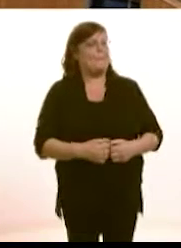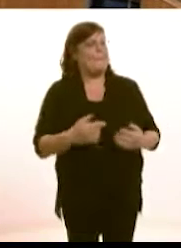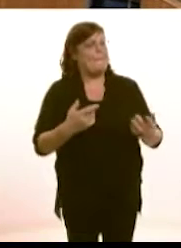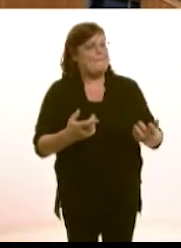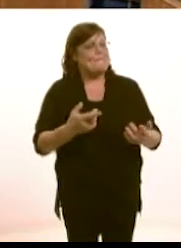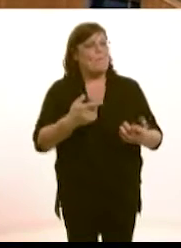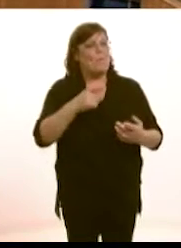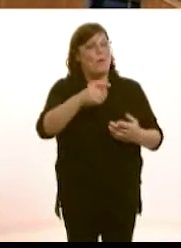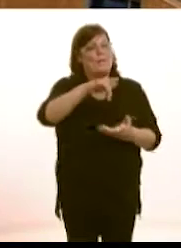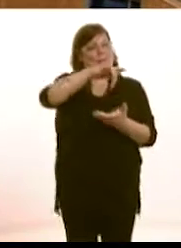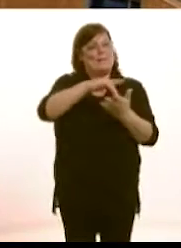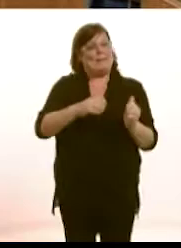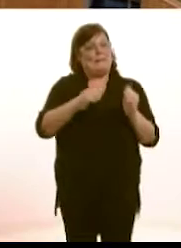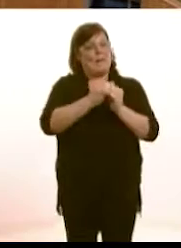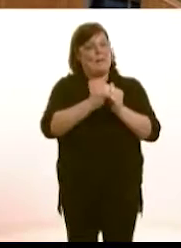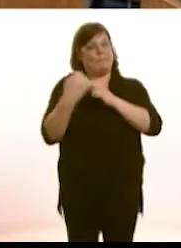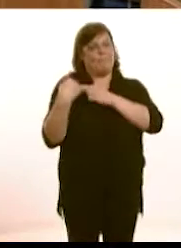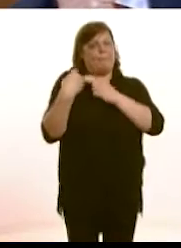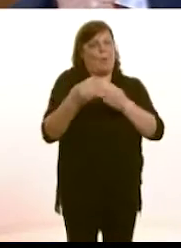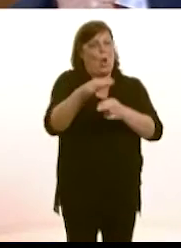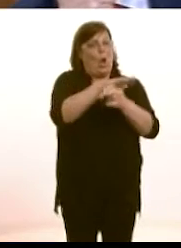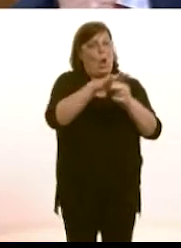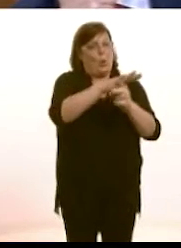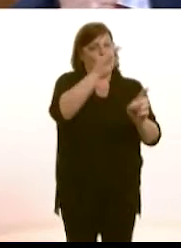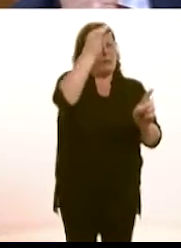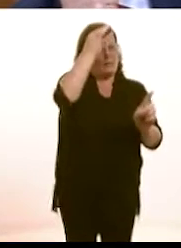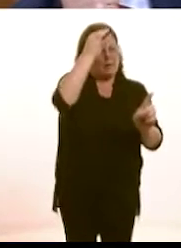The city deal is a matter for local government, and not for the Welsh Government.